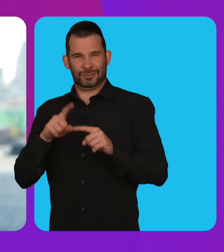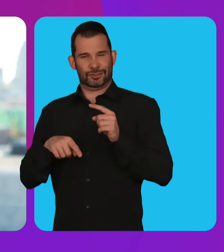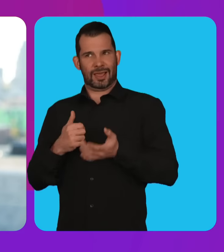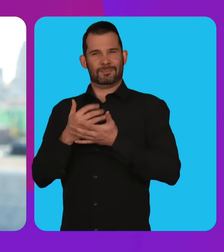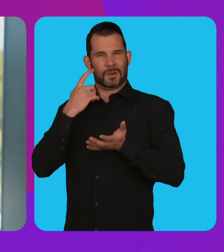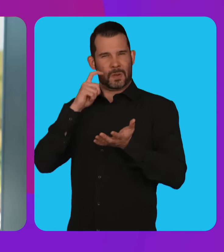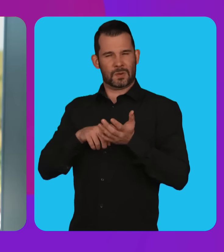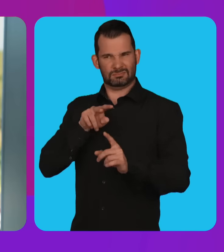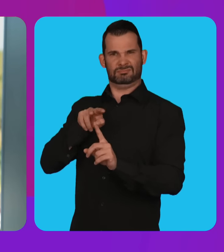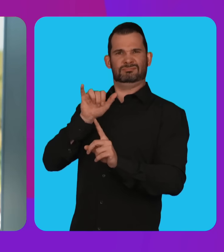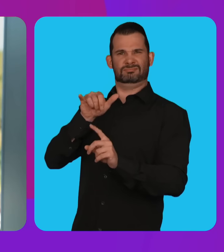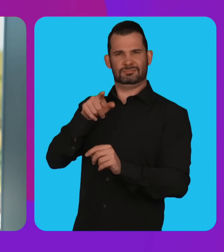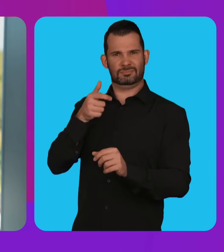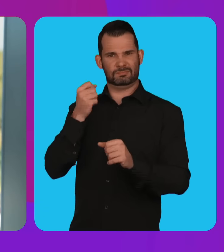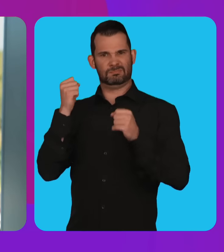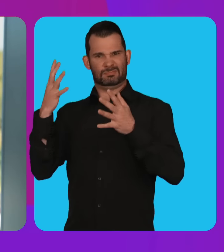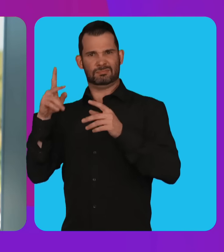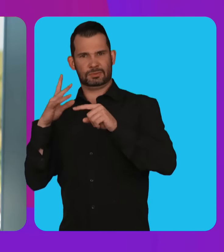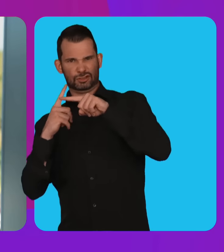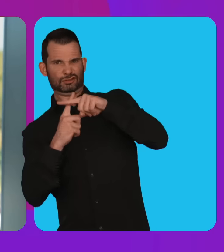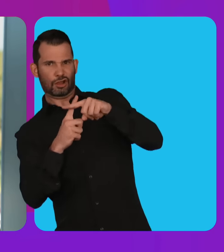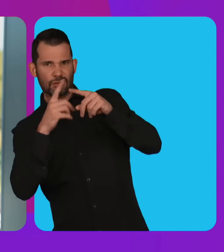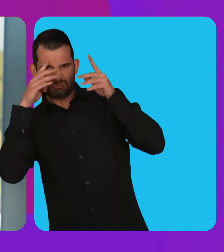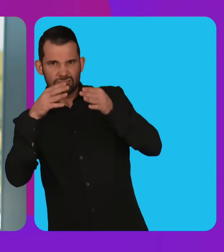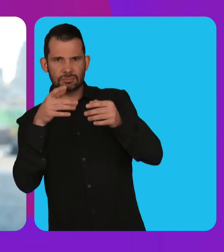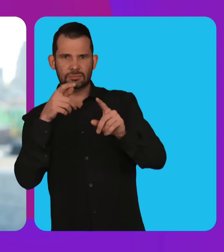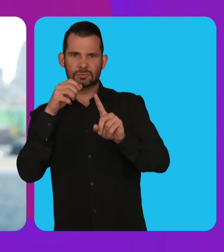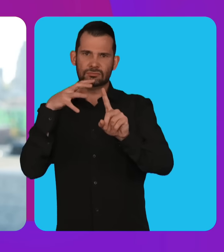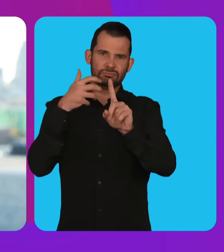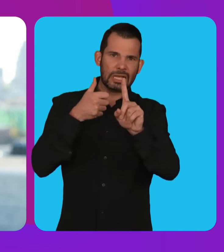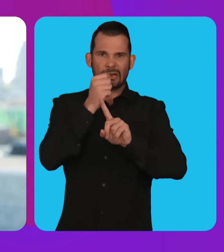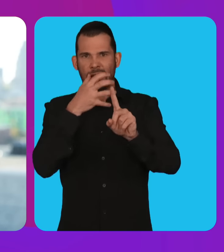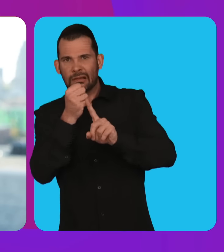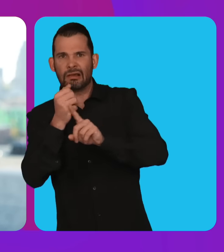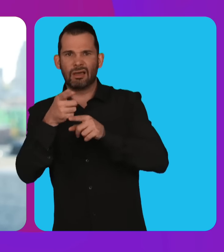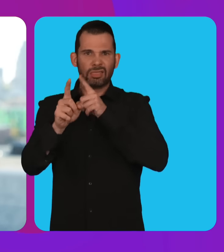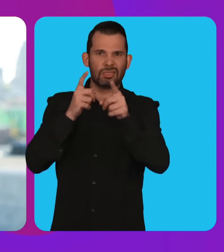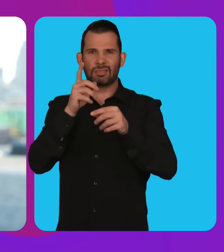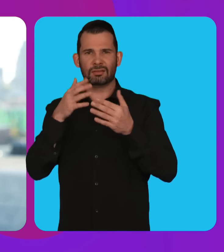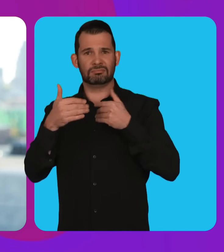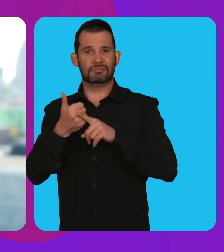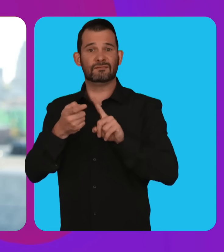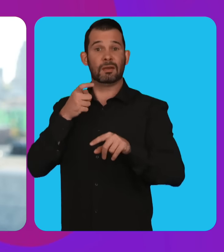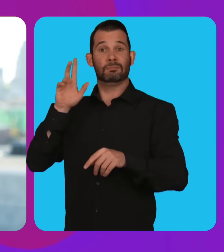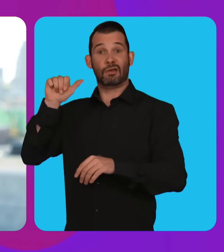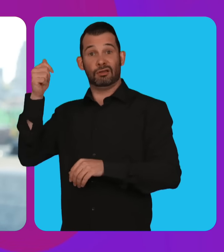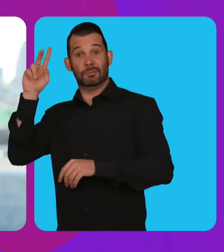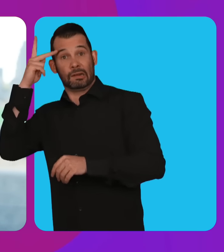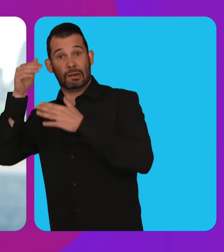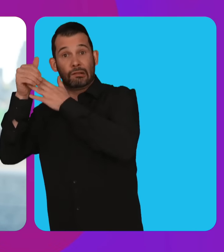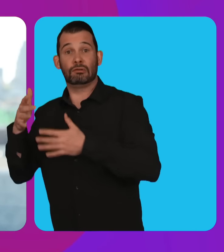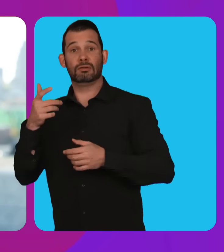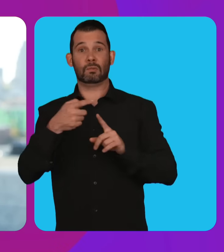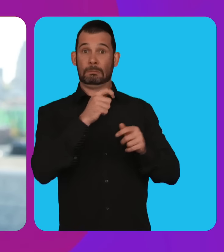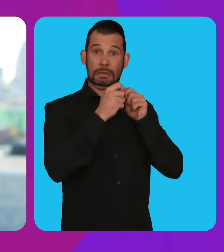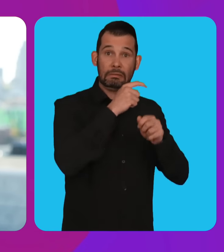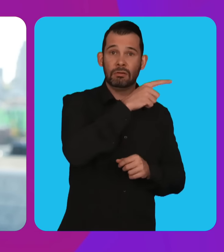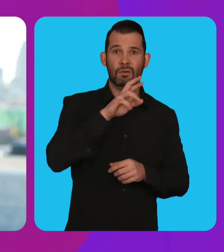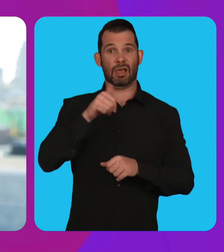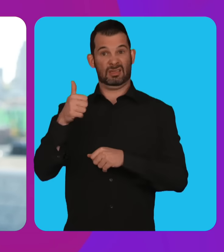the target of many attacks, whether it came from political leaders or the media or even employees within the organization.